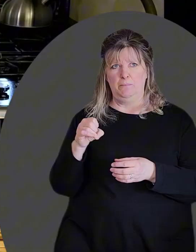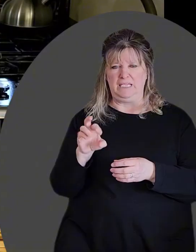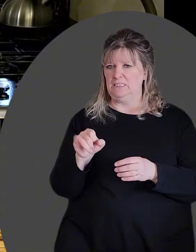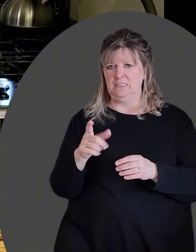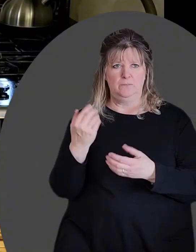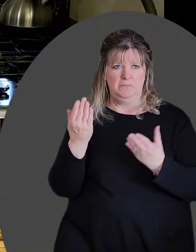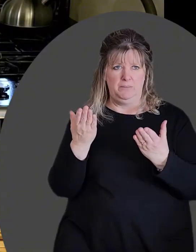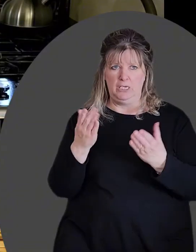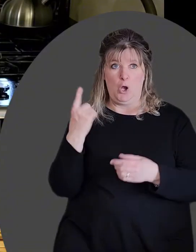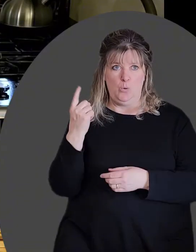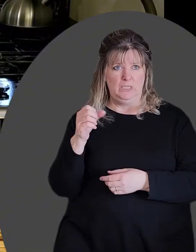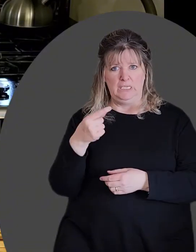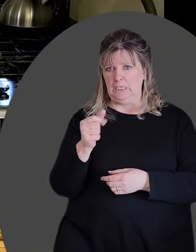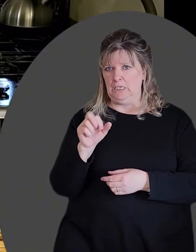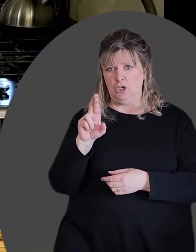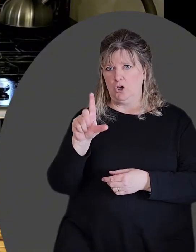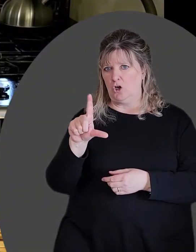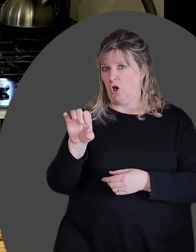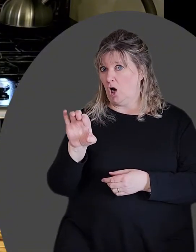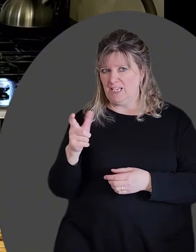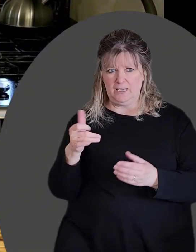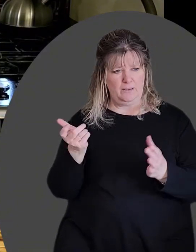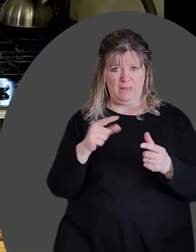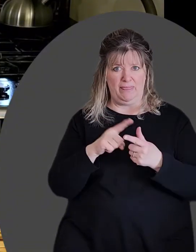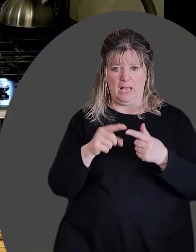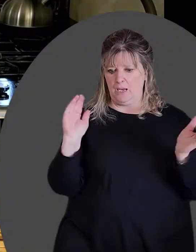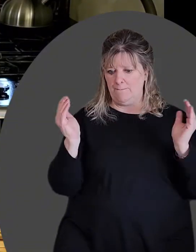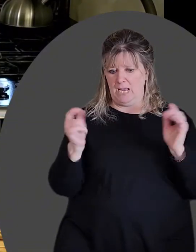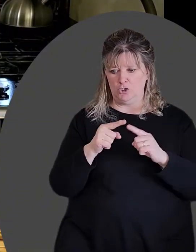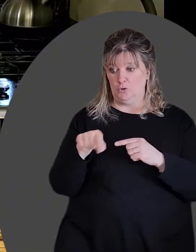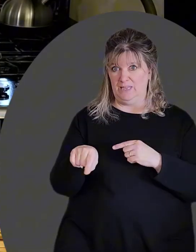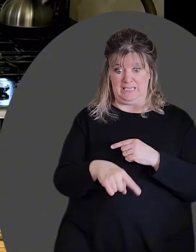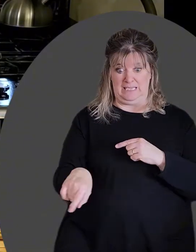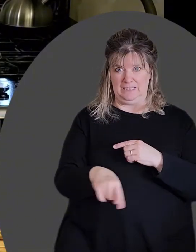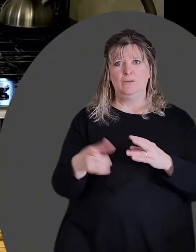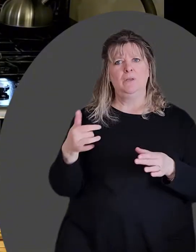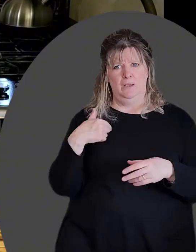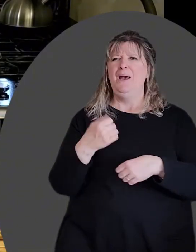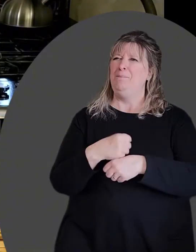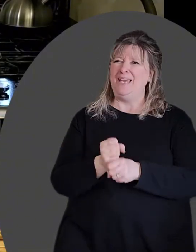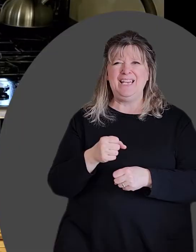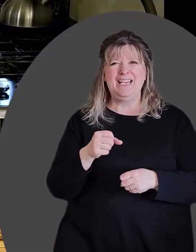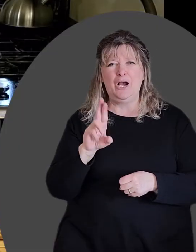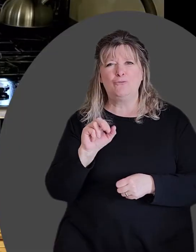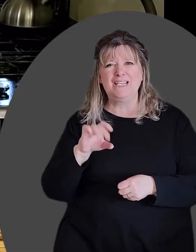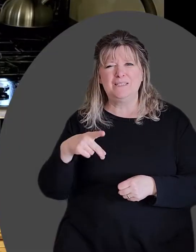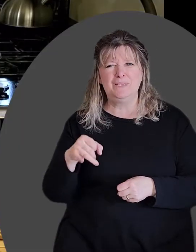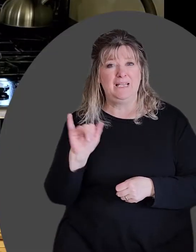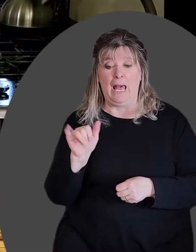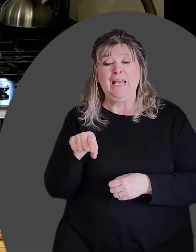and see what that tastes like and compare it to these you know making a recipe like this